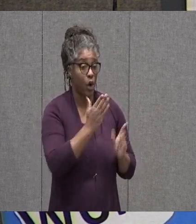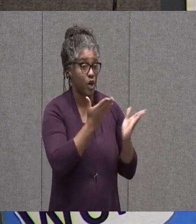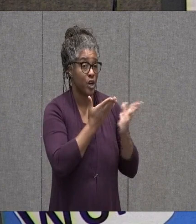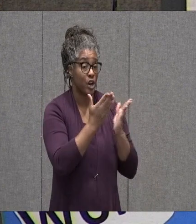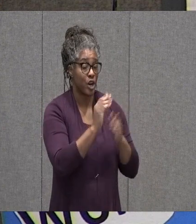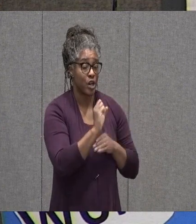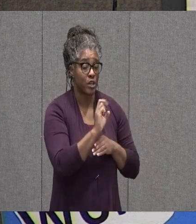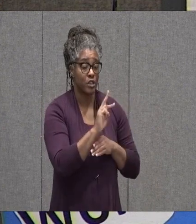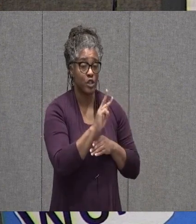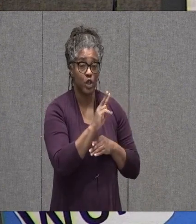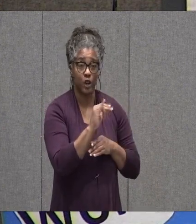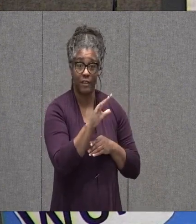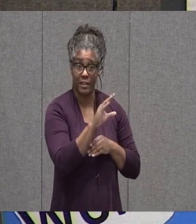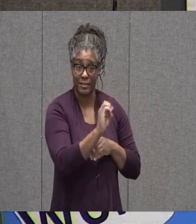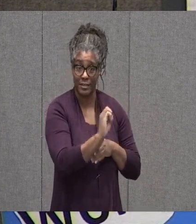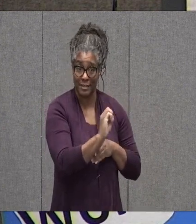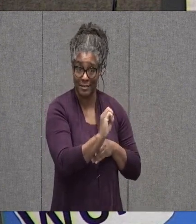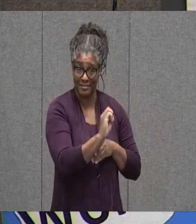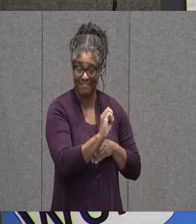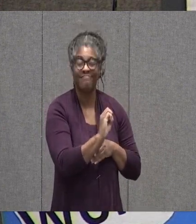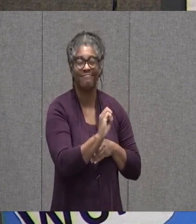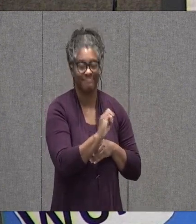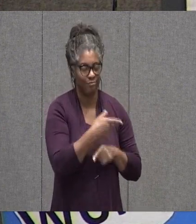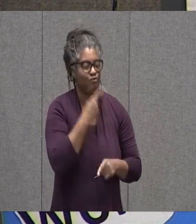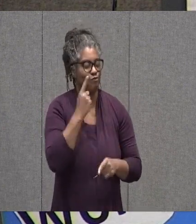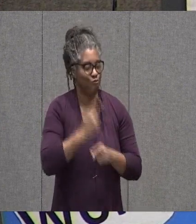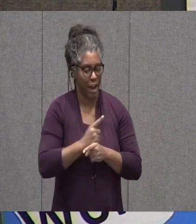You are right. It is a good because you can touch it.